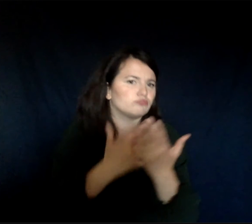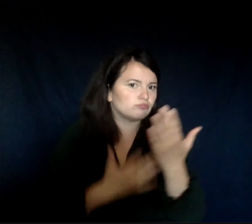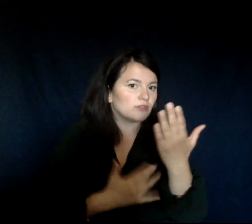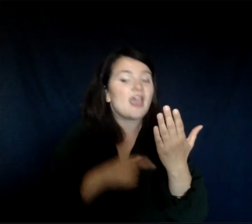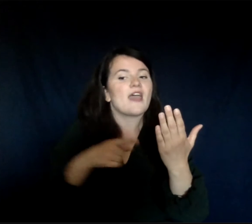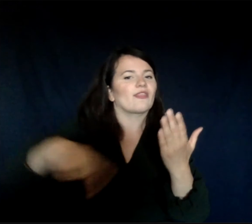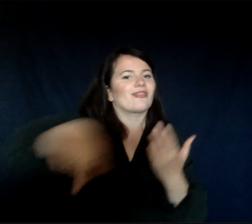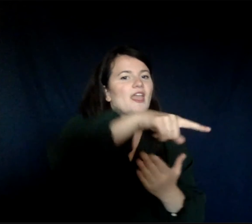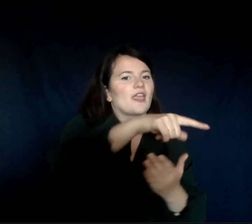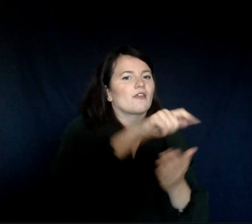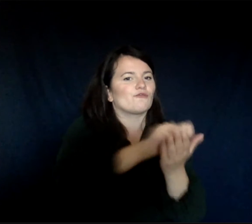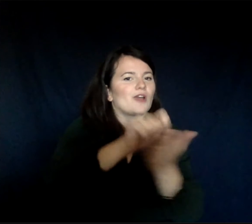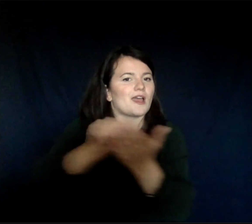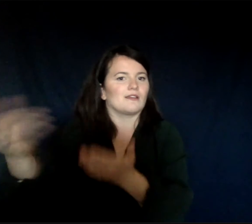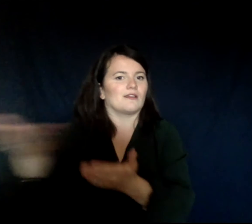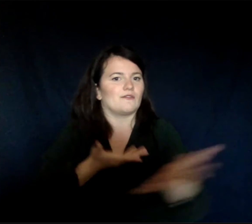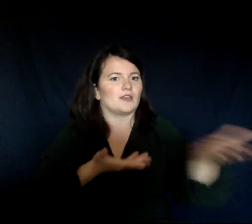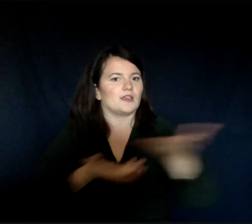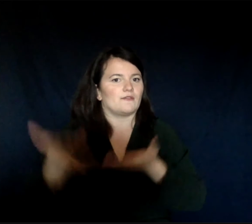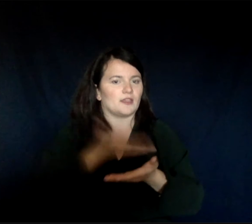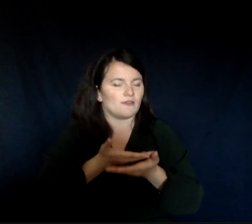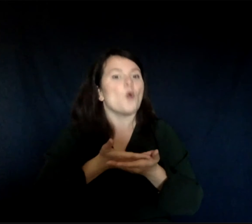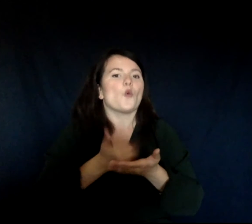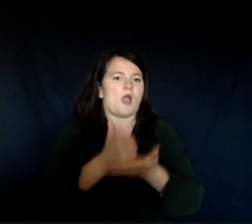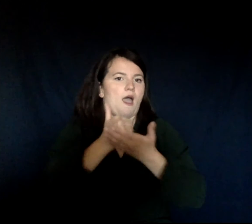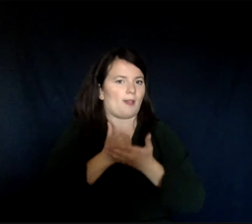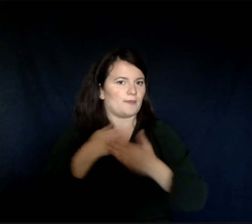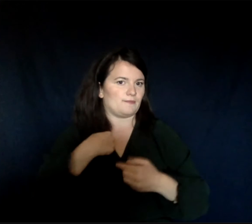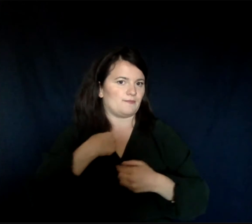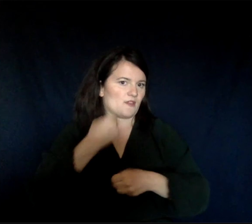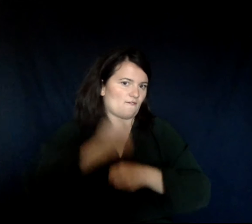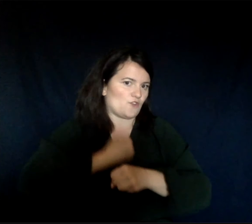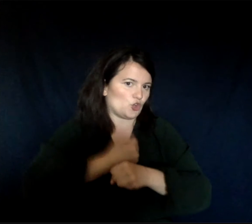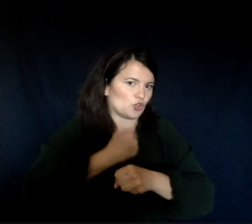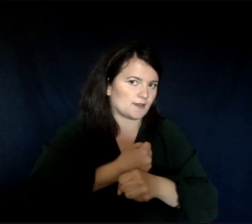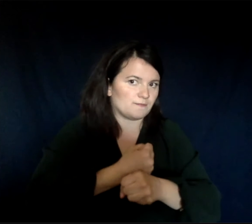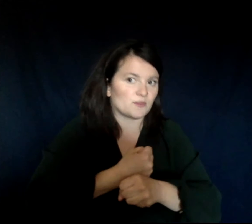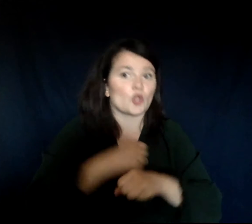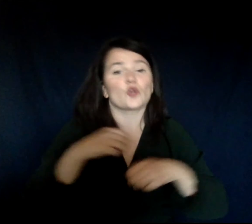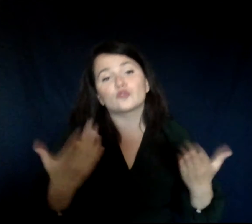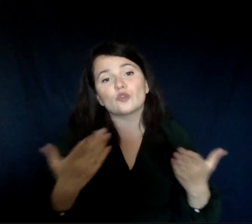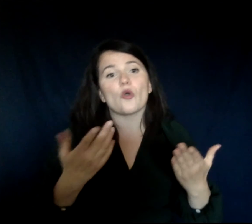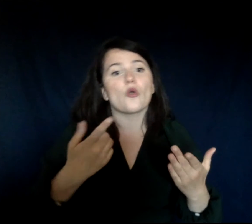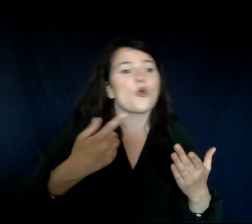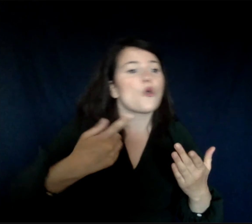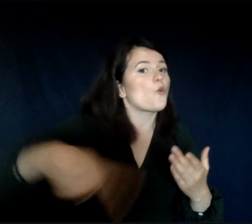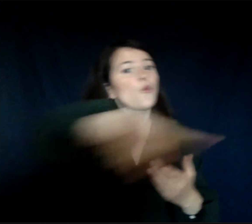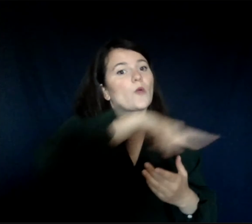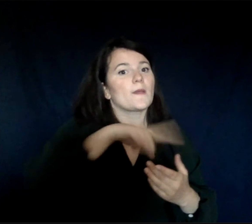And for me, it's the only way. It's by working together that we'll be able to bring the best response